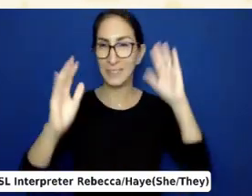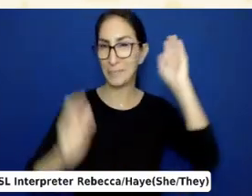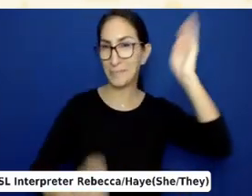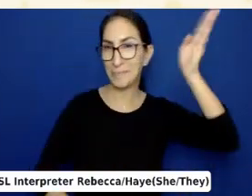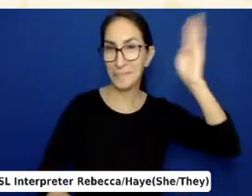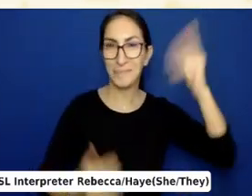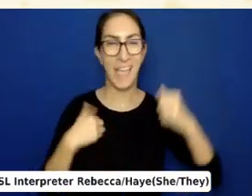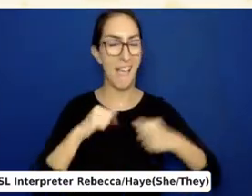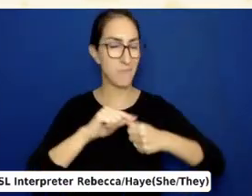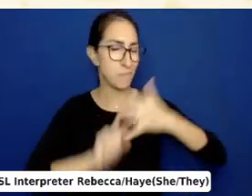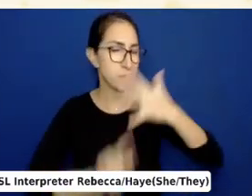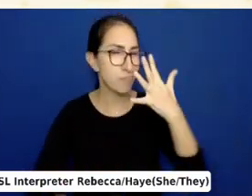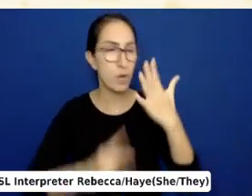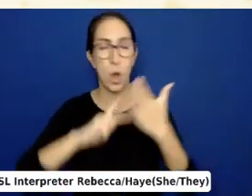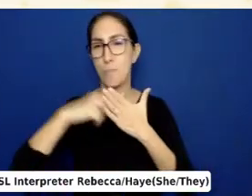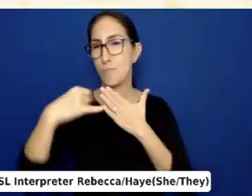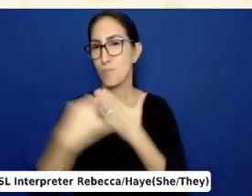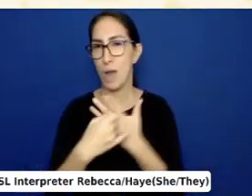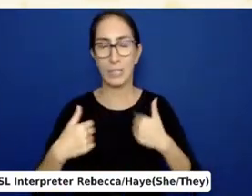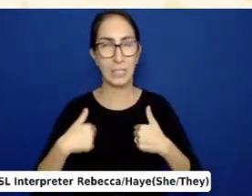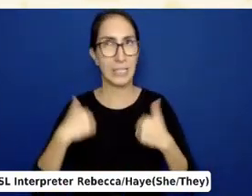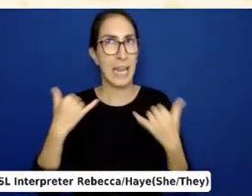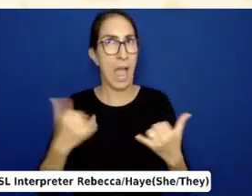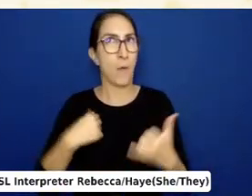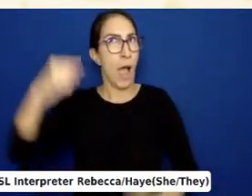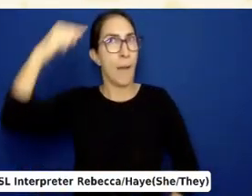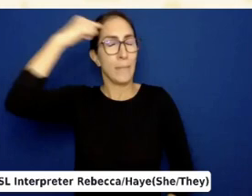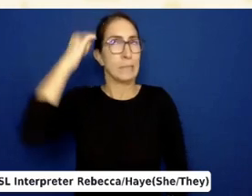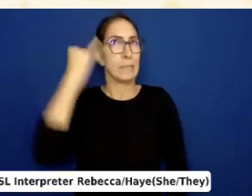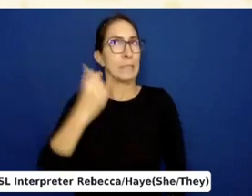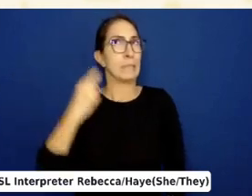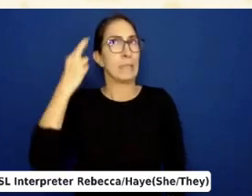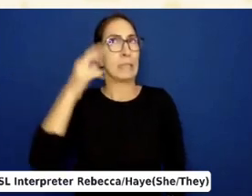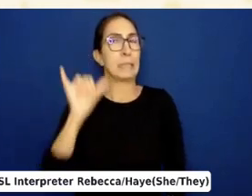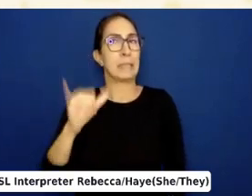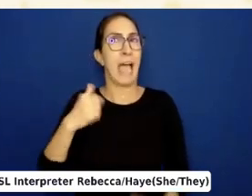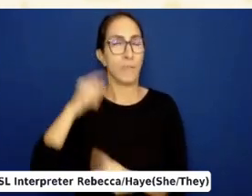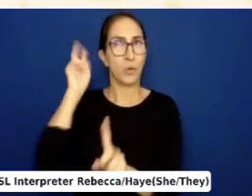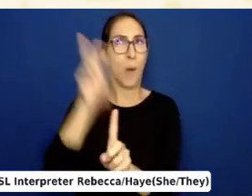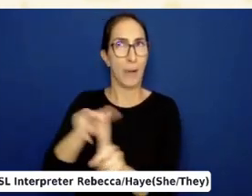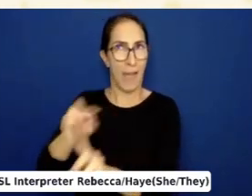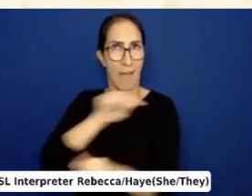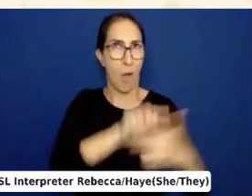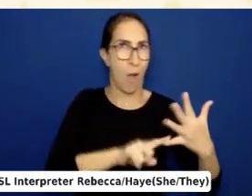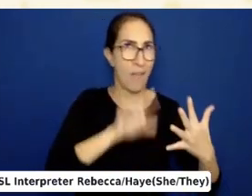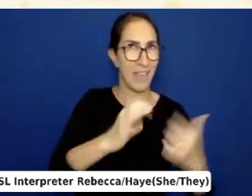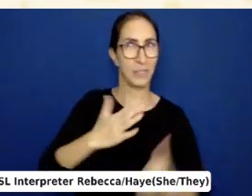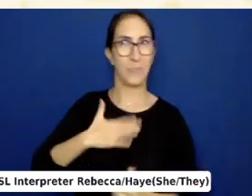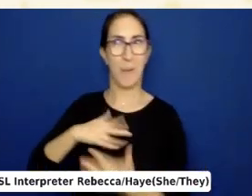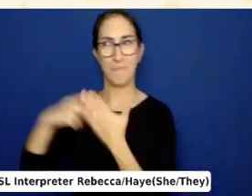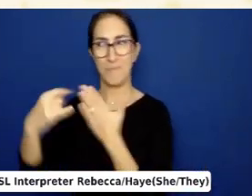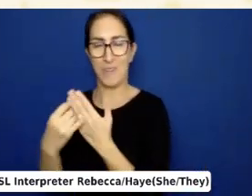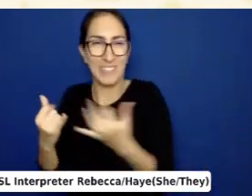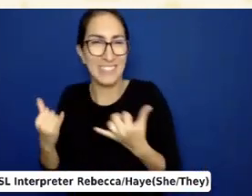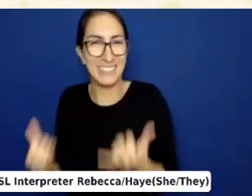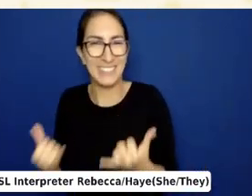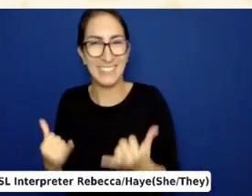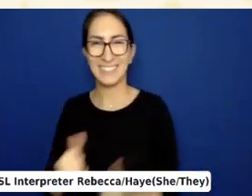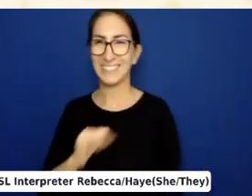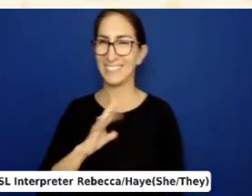in mind that I need to go apply a bunch of stuff to. I really appreciate it. We had some great questions come in.